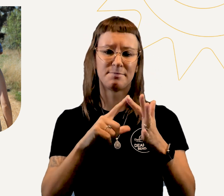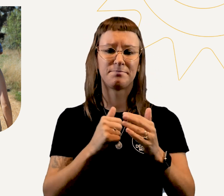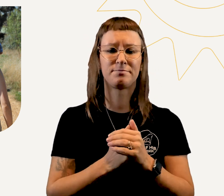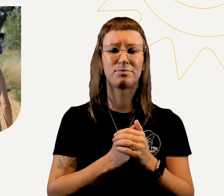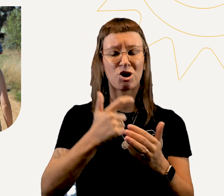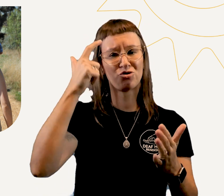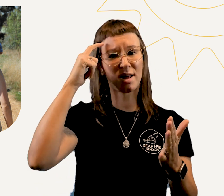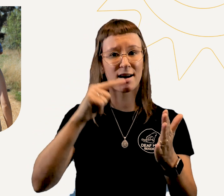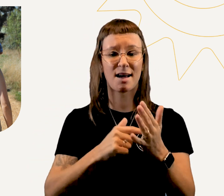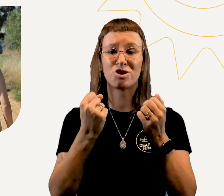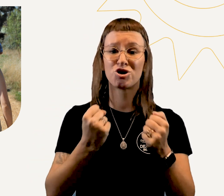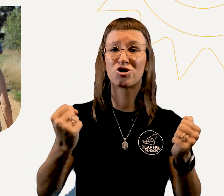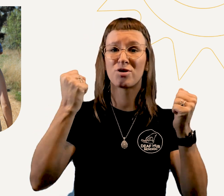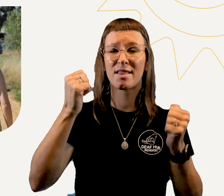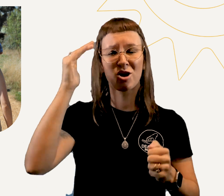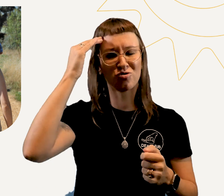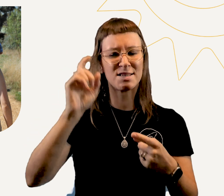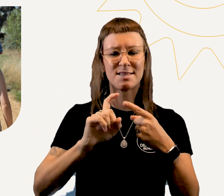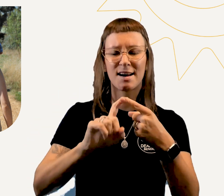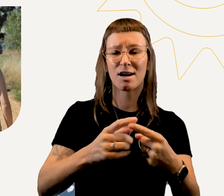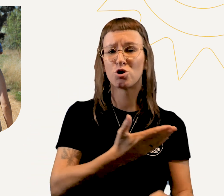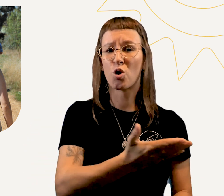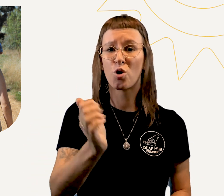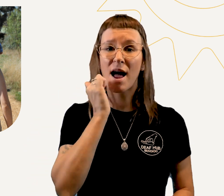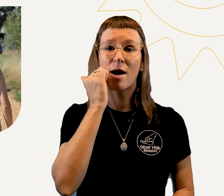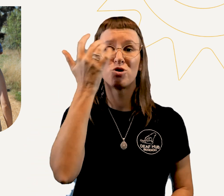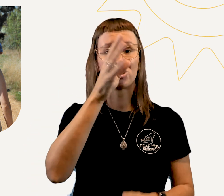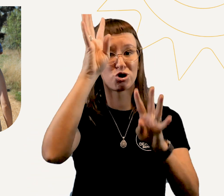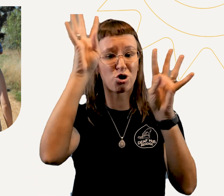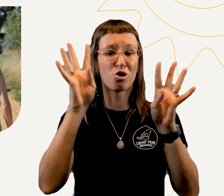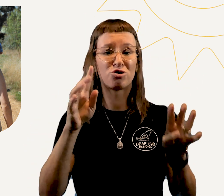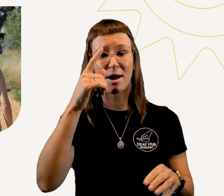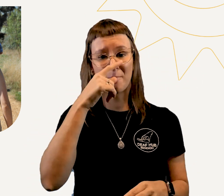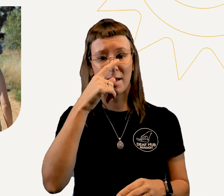We recognize the strength and resilience of all Aboriginal and Torres Strait Islander peoples,